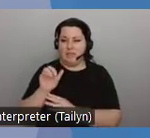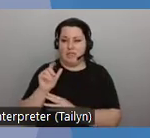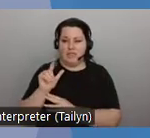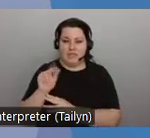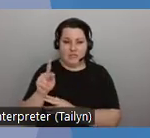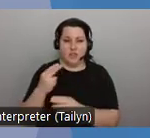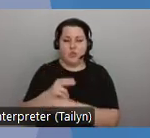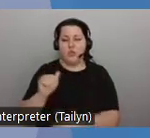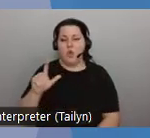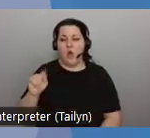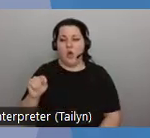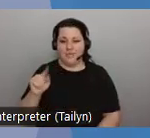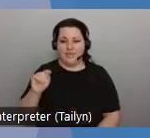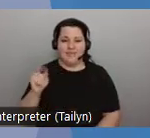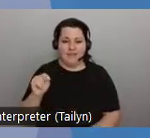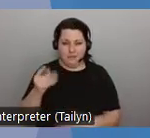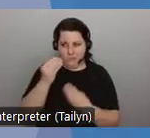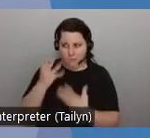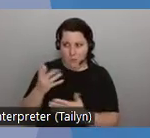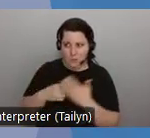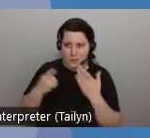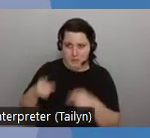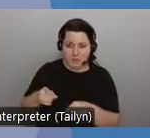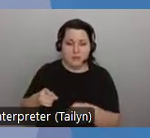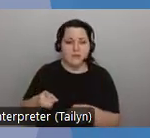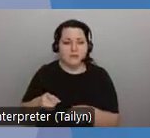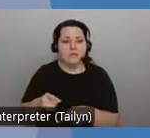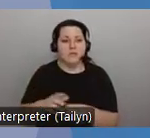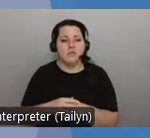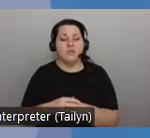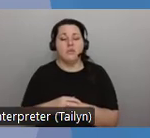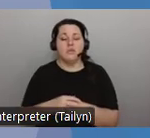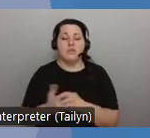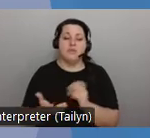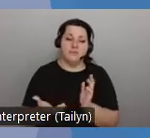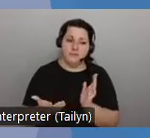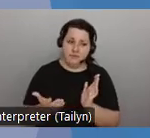larger target if they are using a touchscreen. As I mentioned again in the previous slide, image links